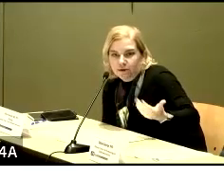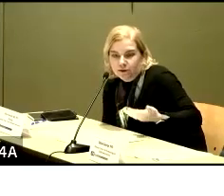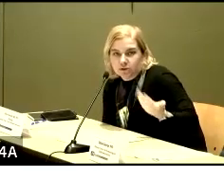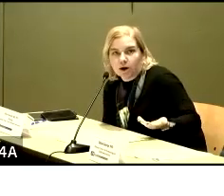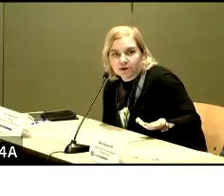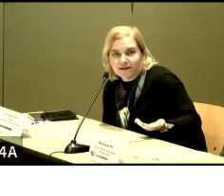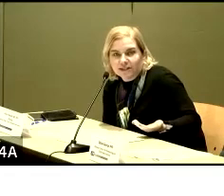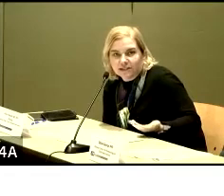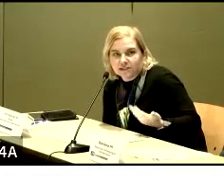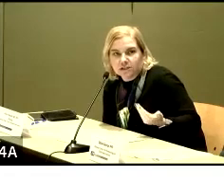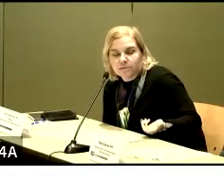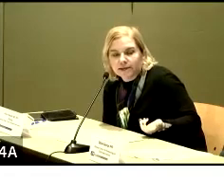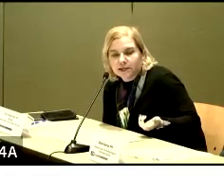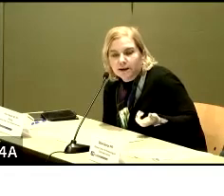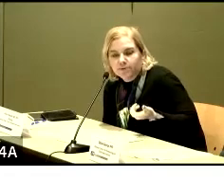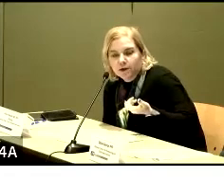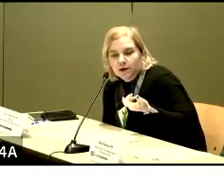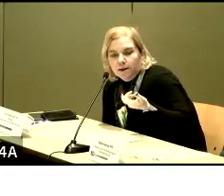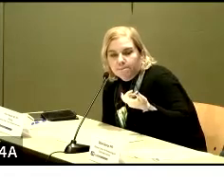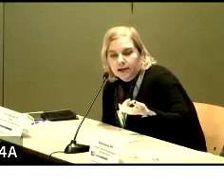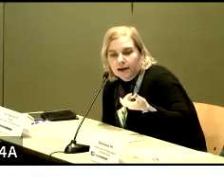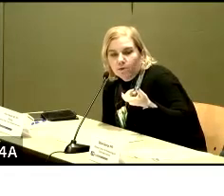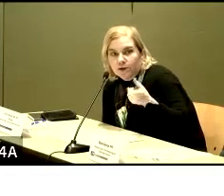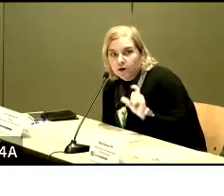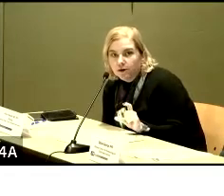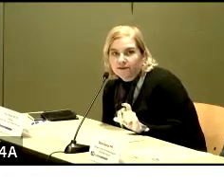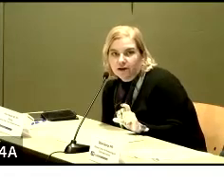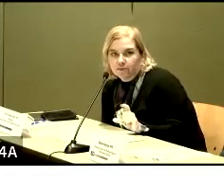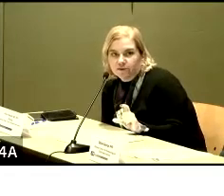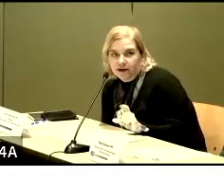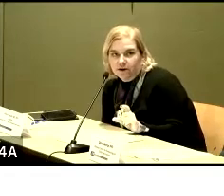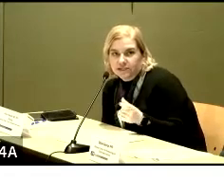you know, it's so hard to navigate the system at baseline, but we don't have enough providers.